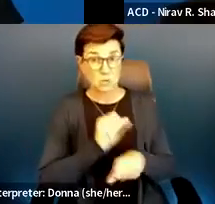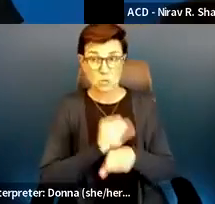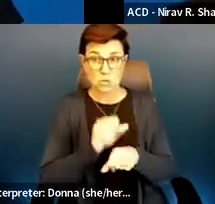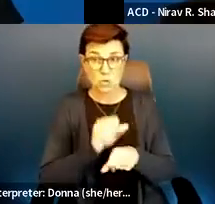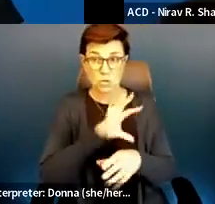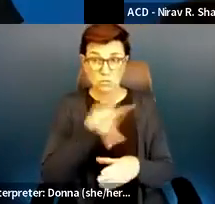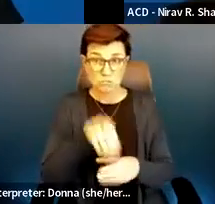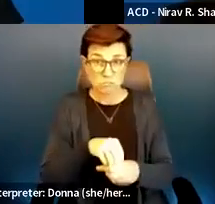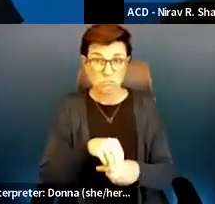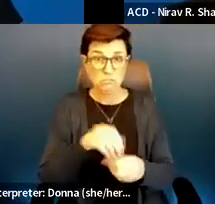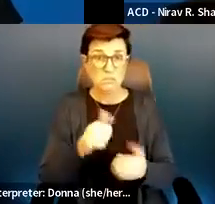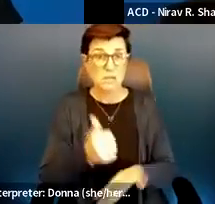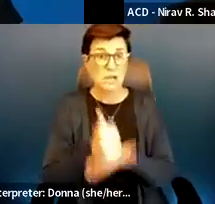So thank you very much.